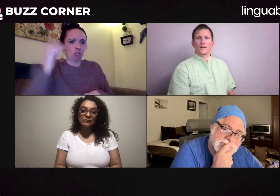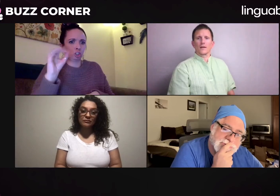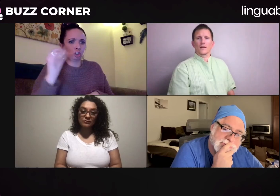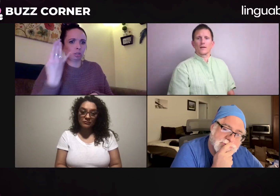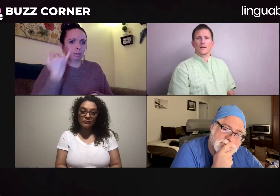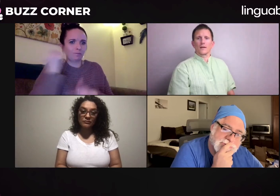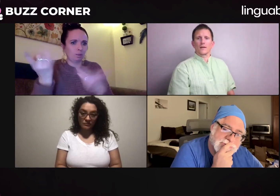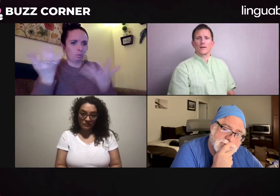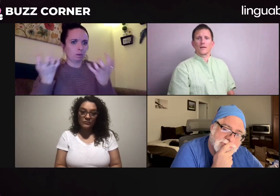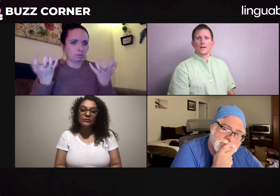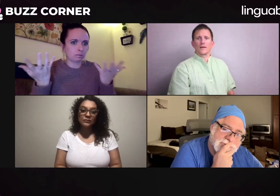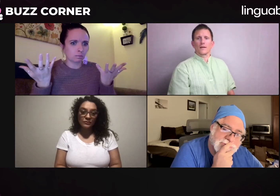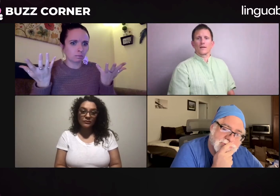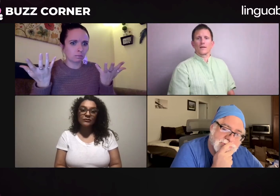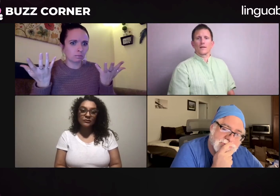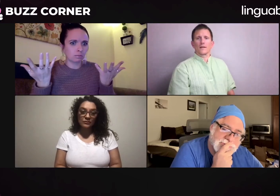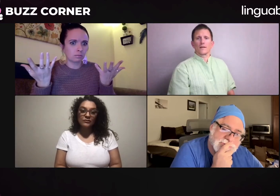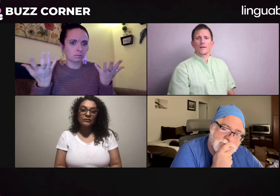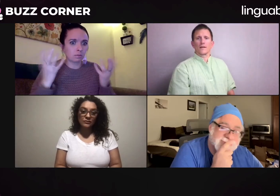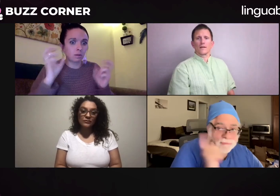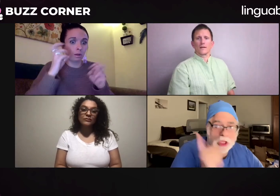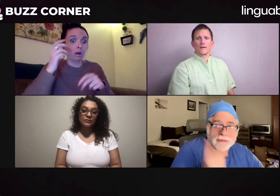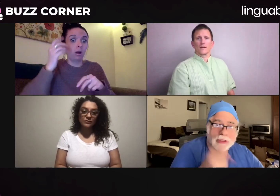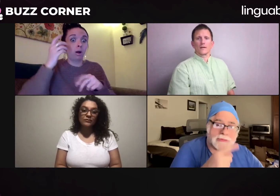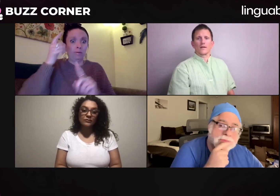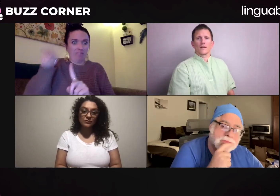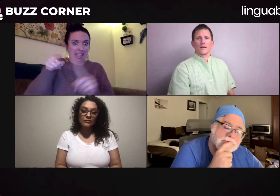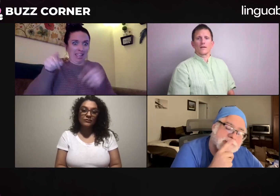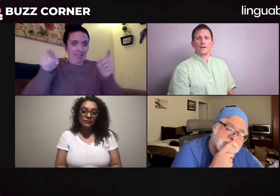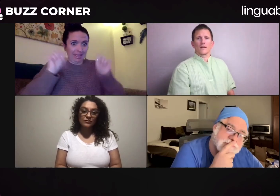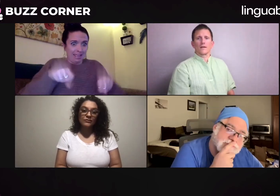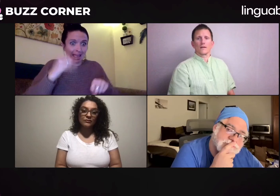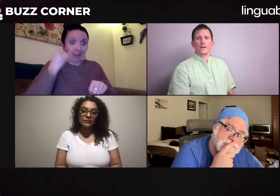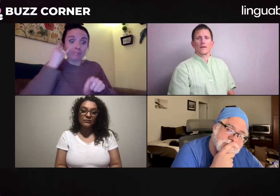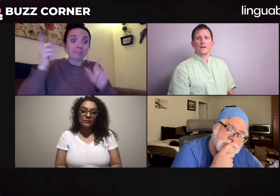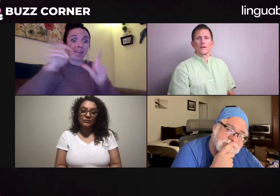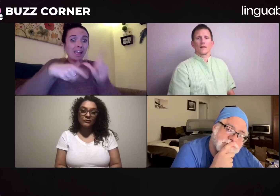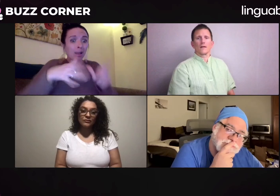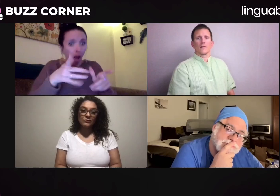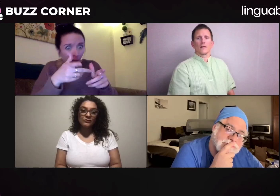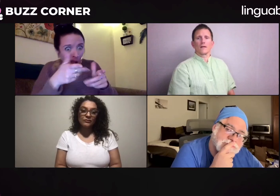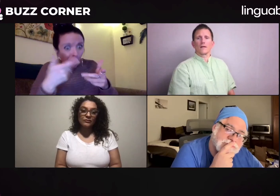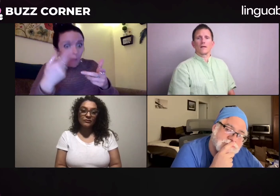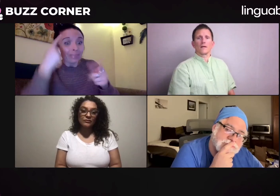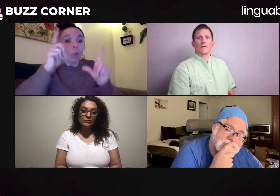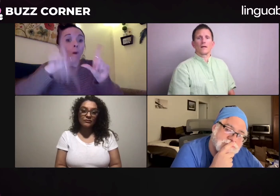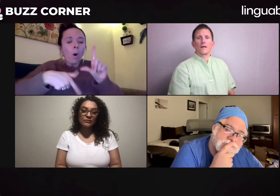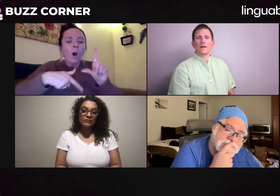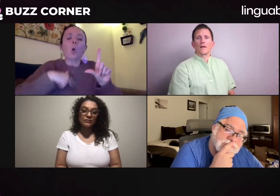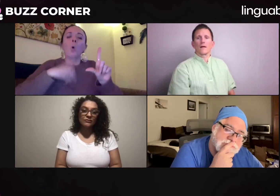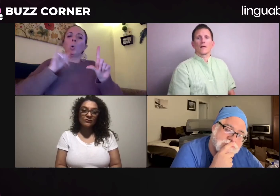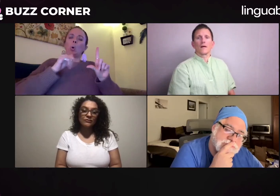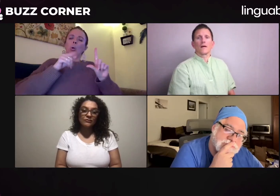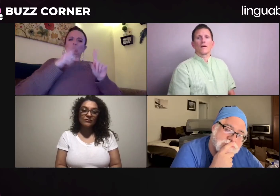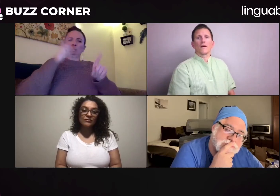that interpreters can have any other job that they want, right? And if their certification lapses